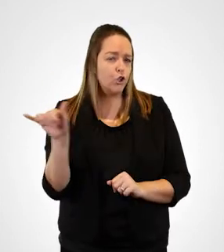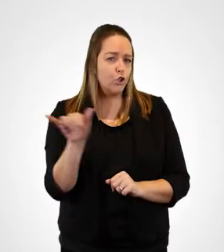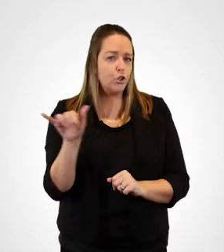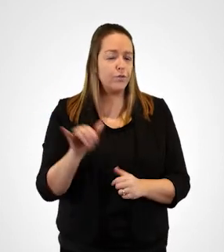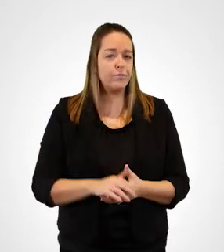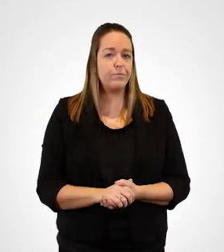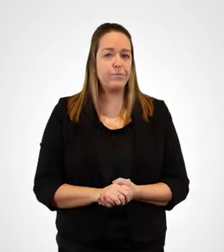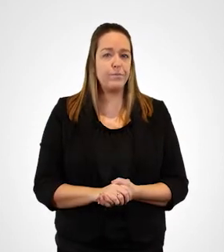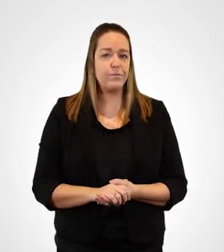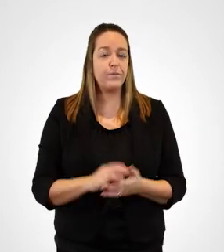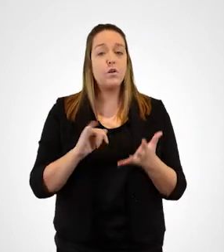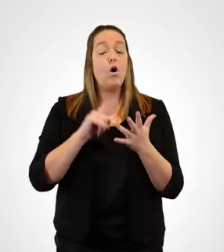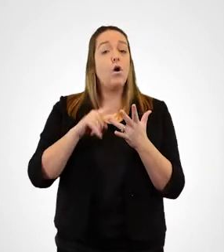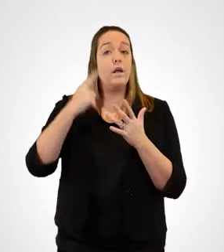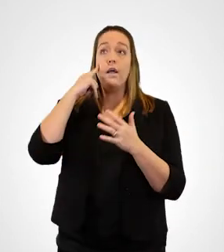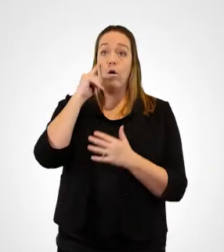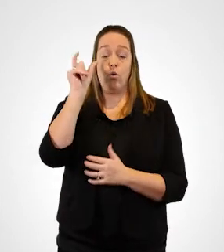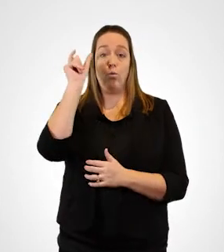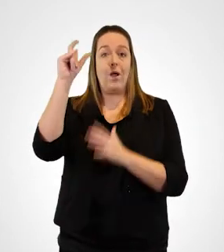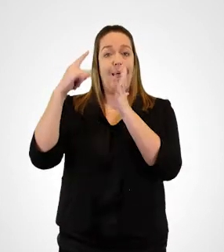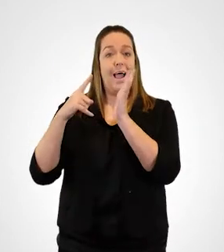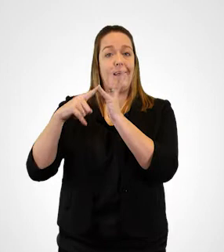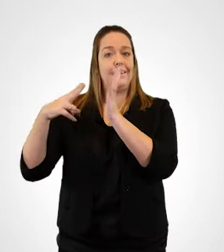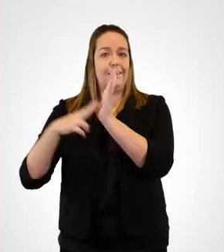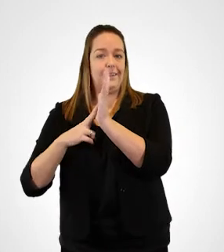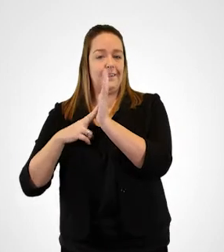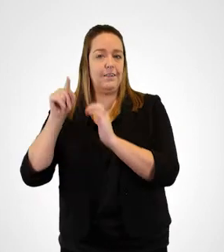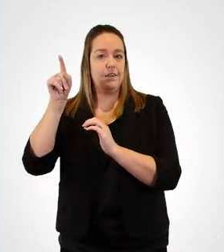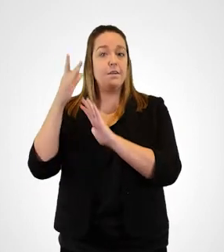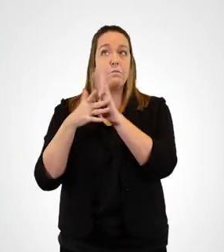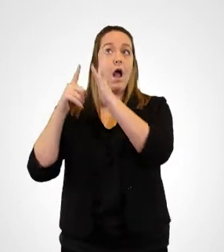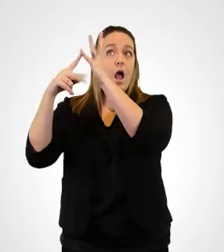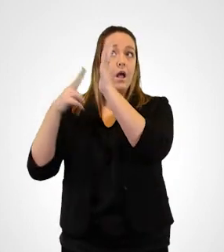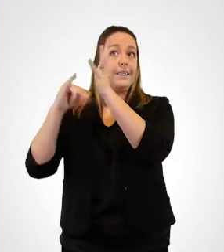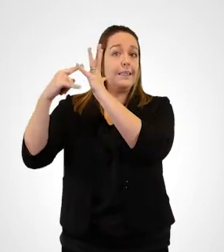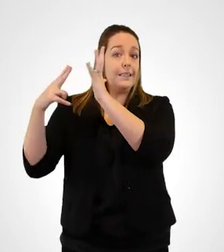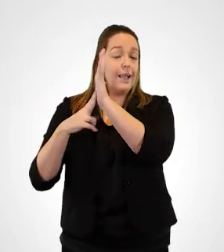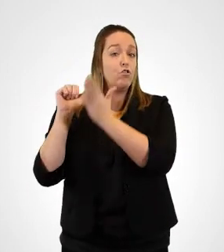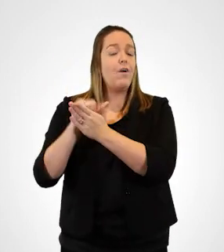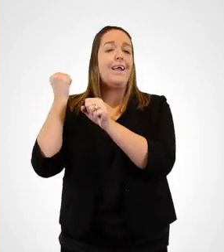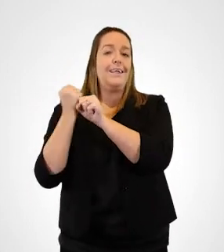In this case we're looking at the second sound in the word, so of course the right answer is going to be gun.